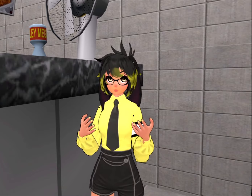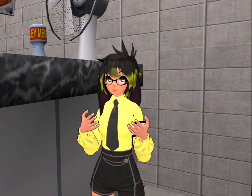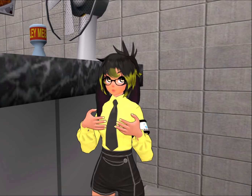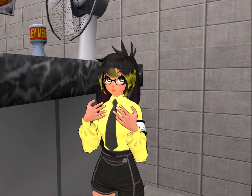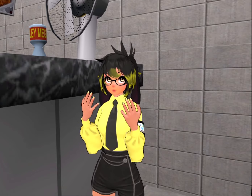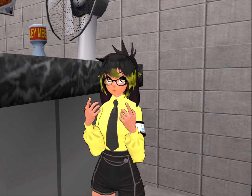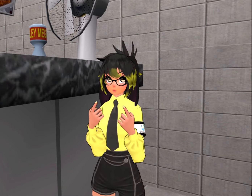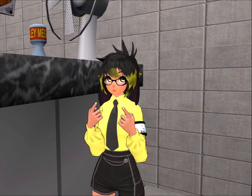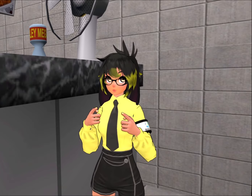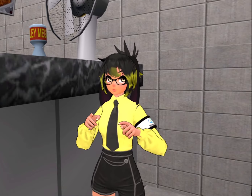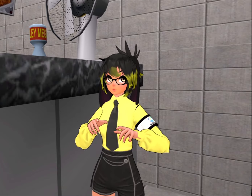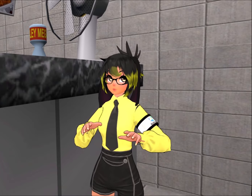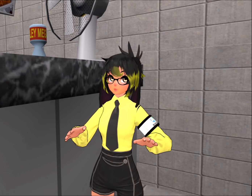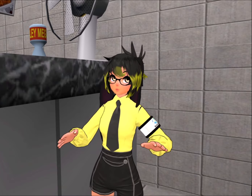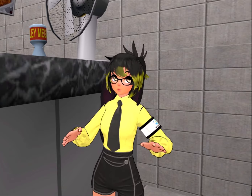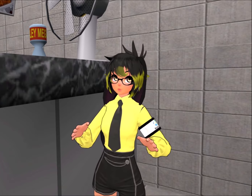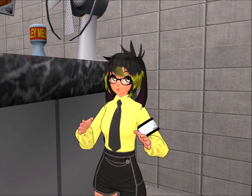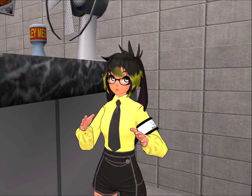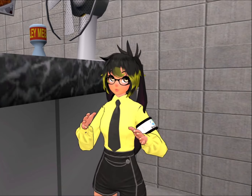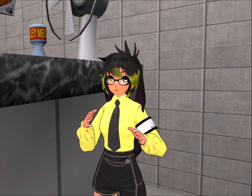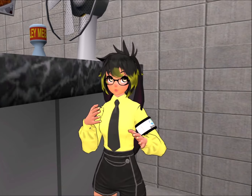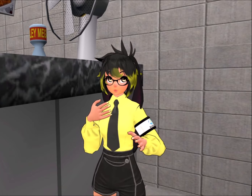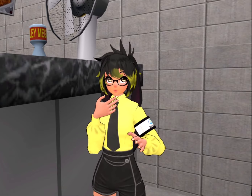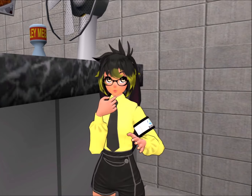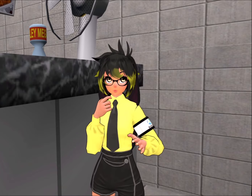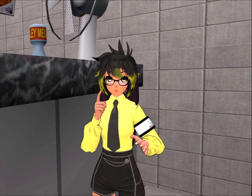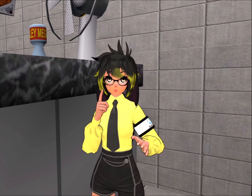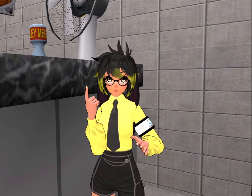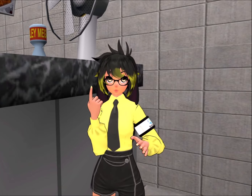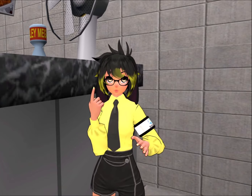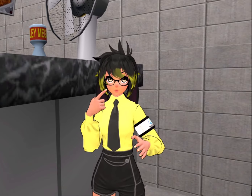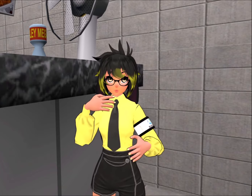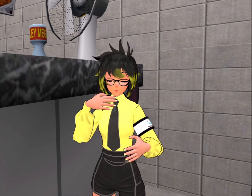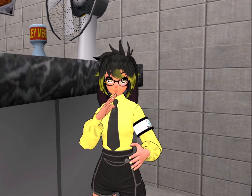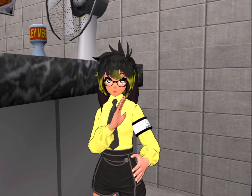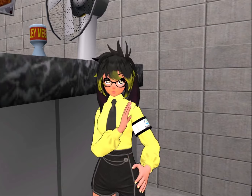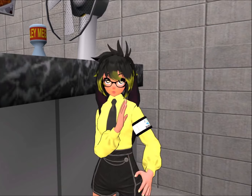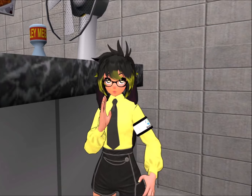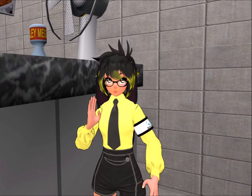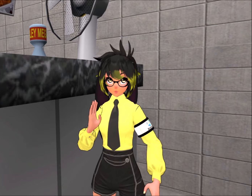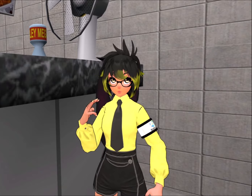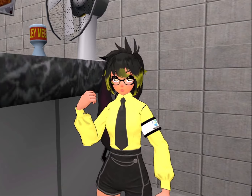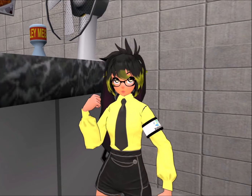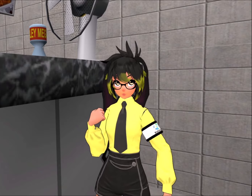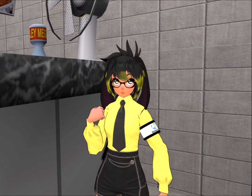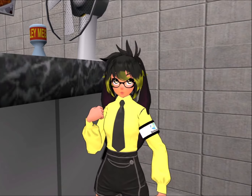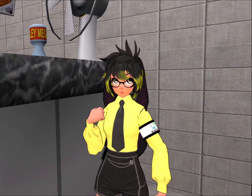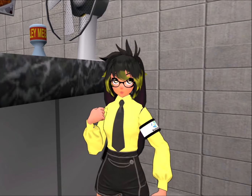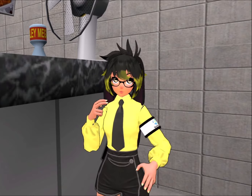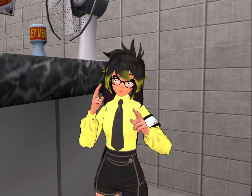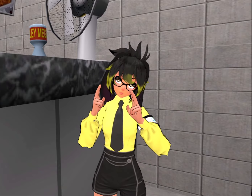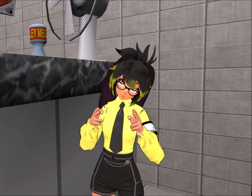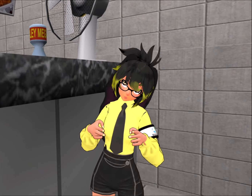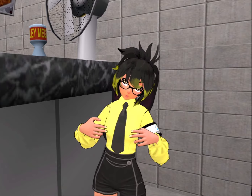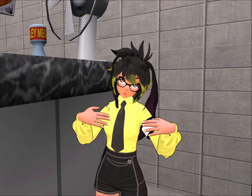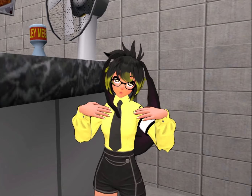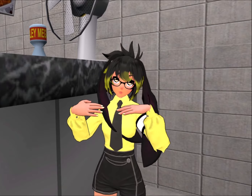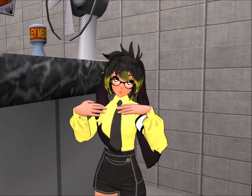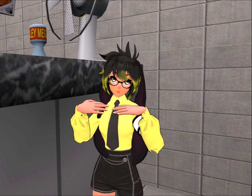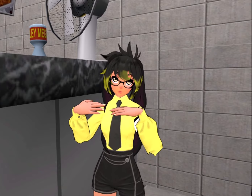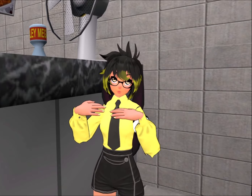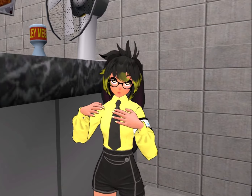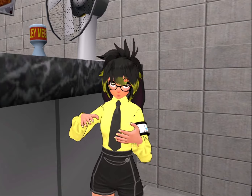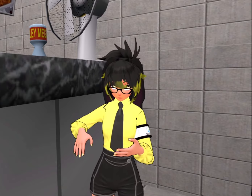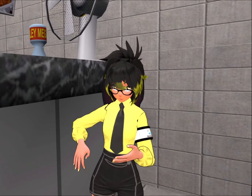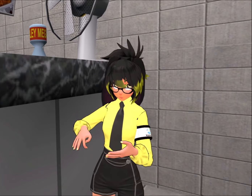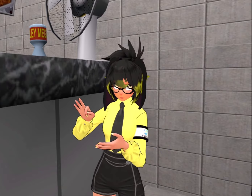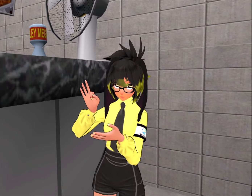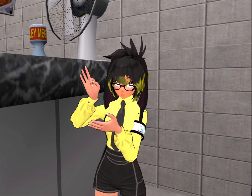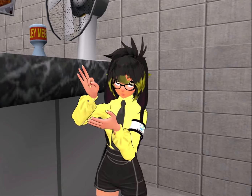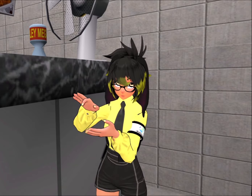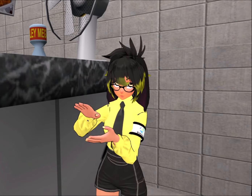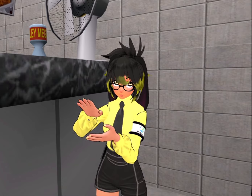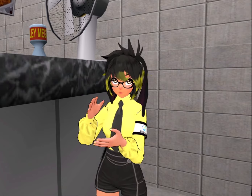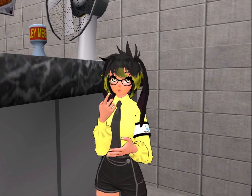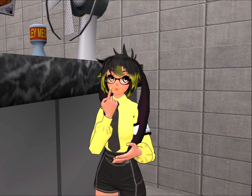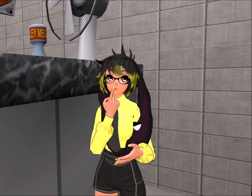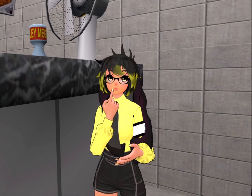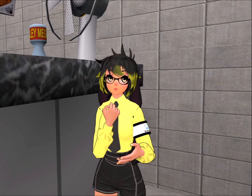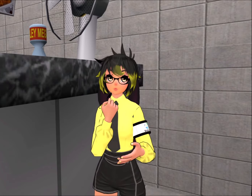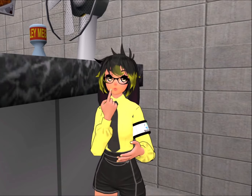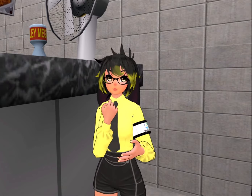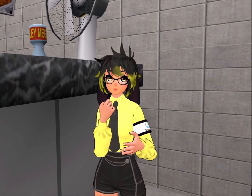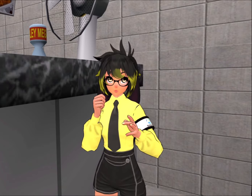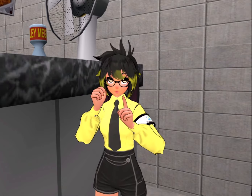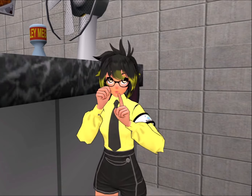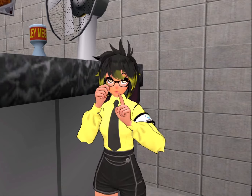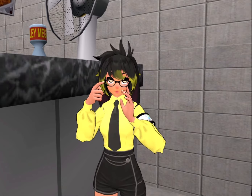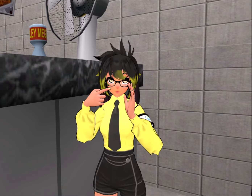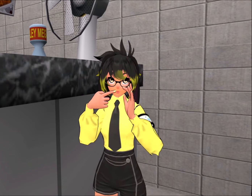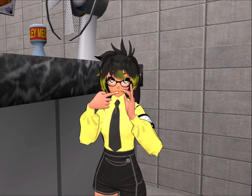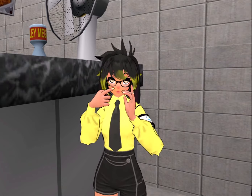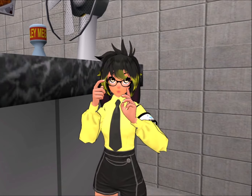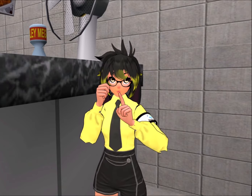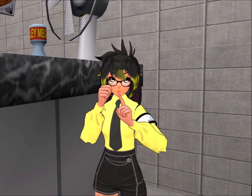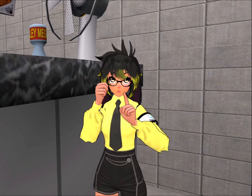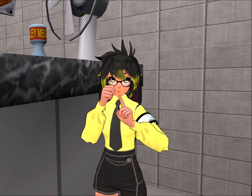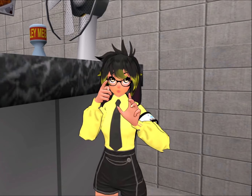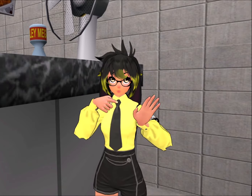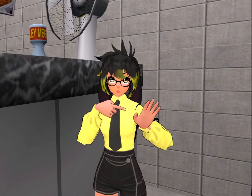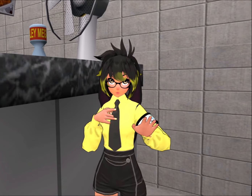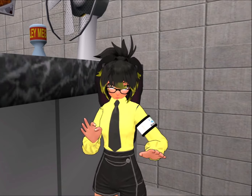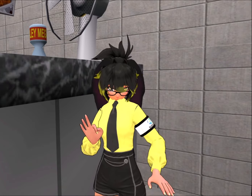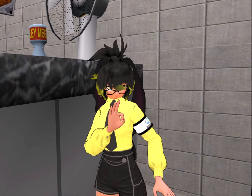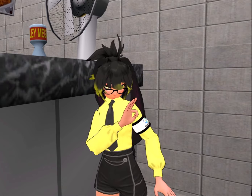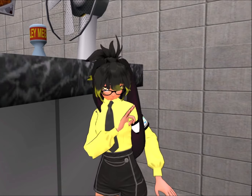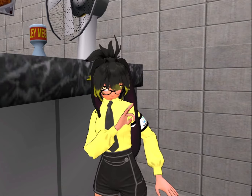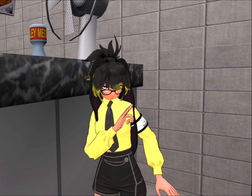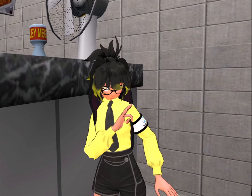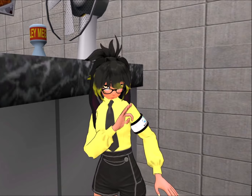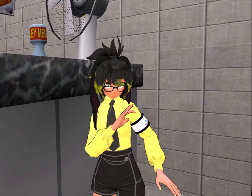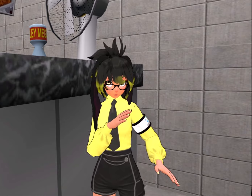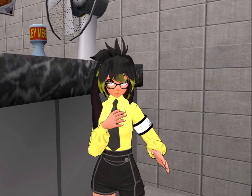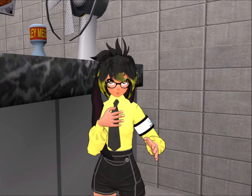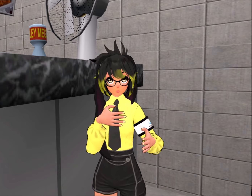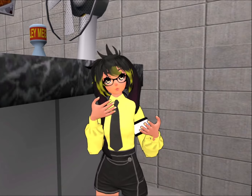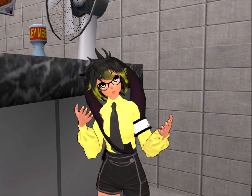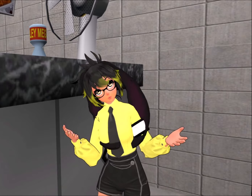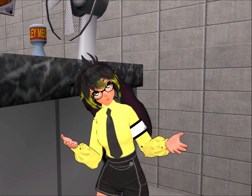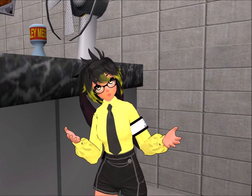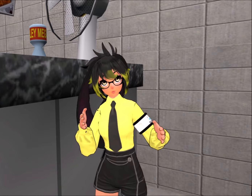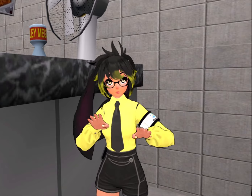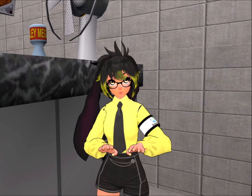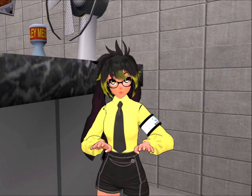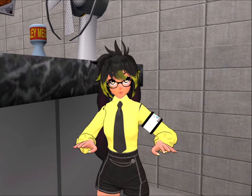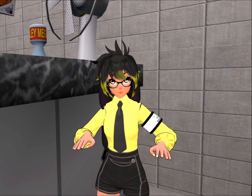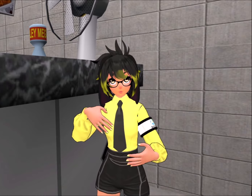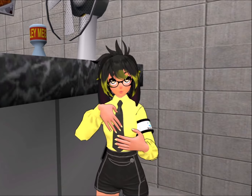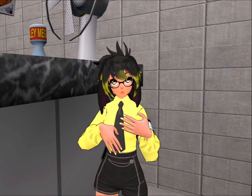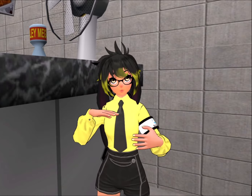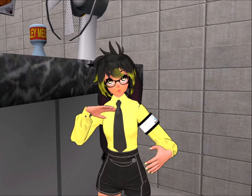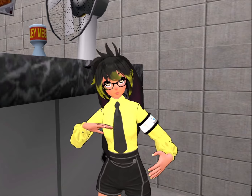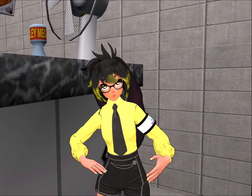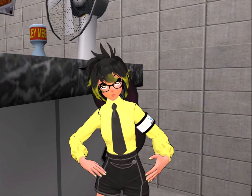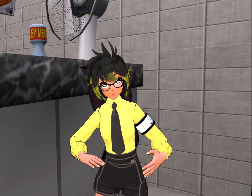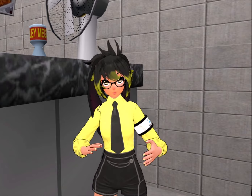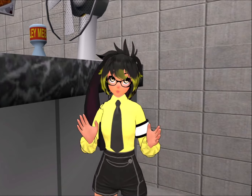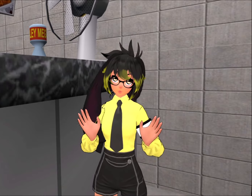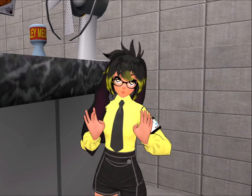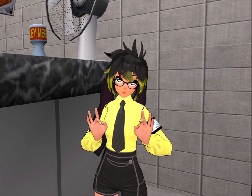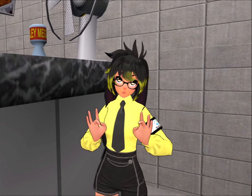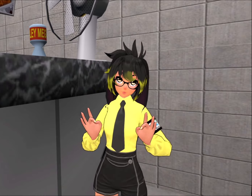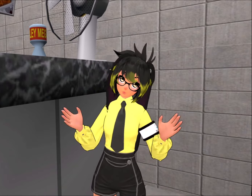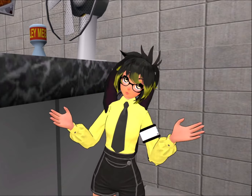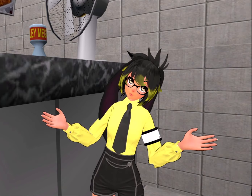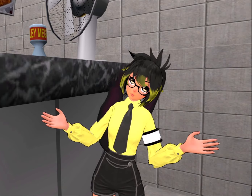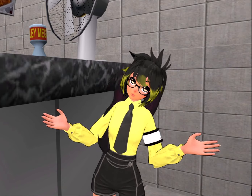Anything like... Army officers who had died in the war. You can donate the coins to help and you will get a red 'poppy' badge for yourself or children in need, that's it